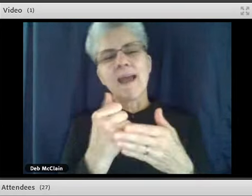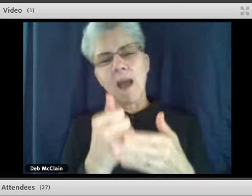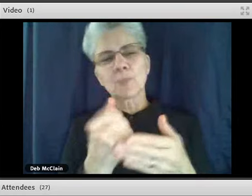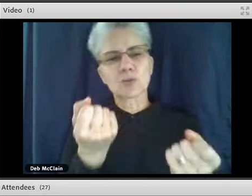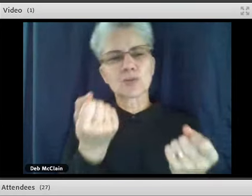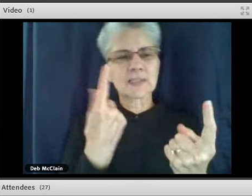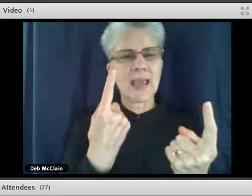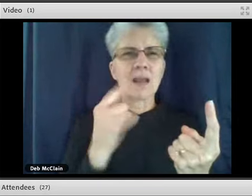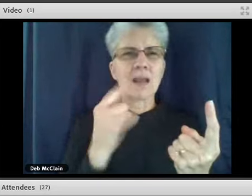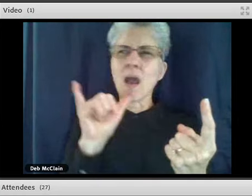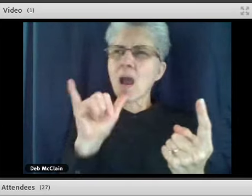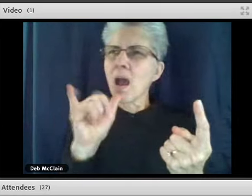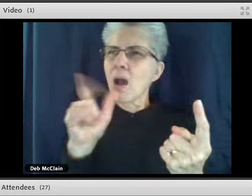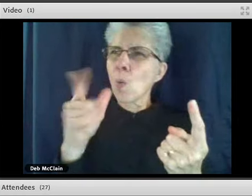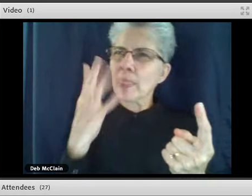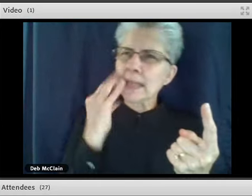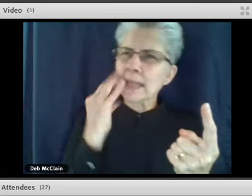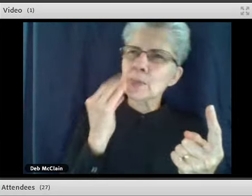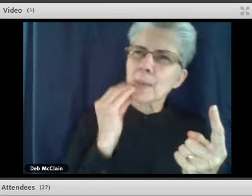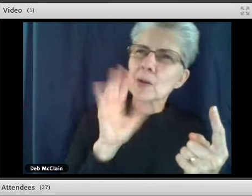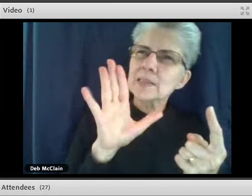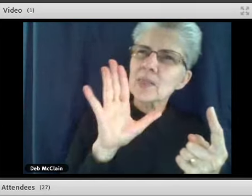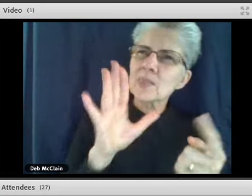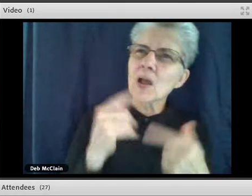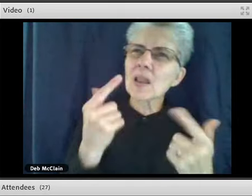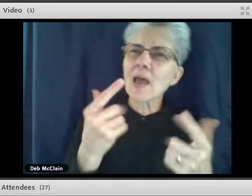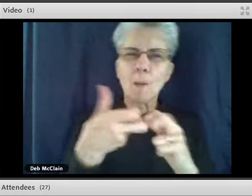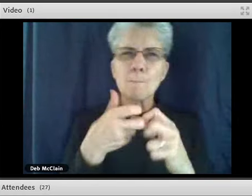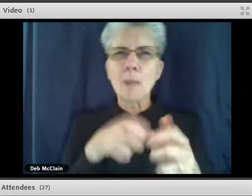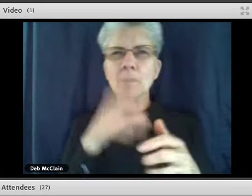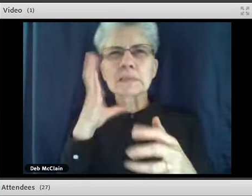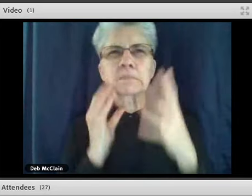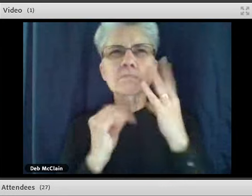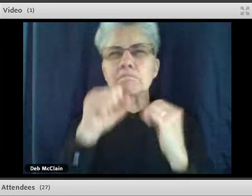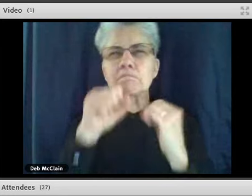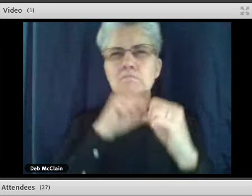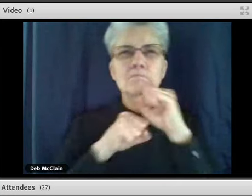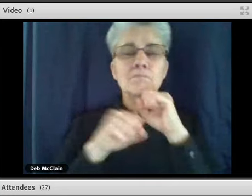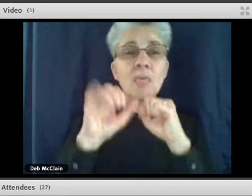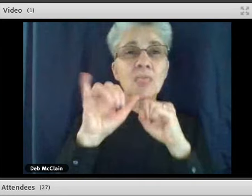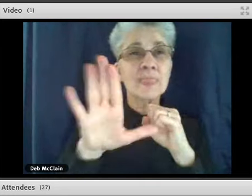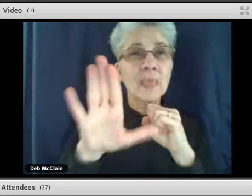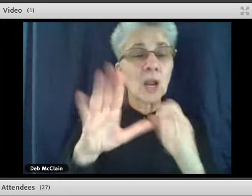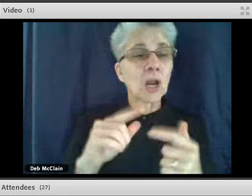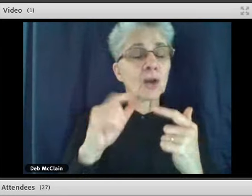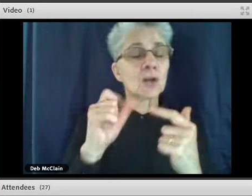that kind of simulate what it's like. And it kind of can help you understand a little bit about what people are going through,